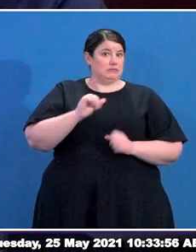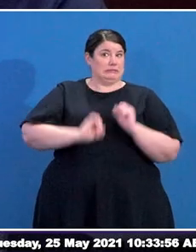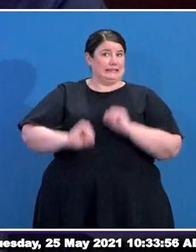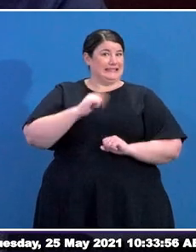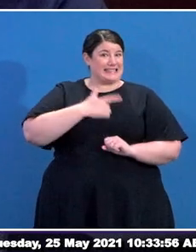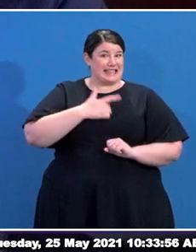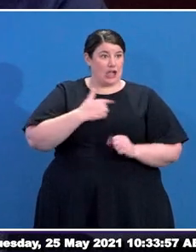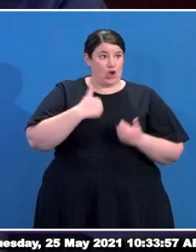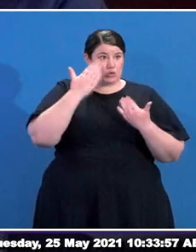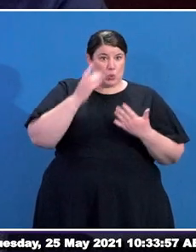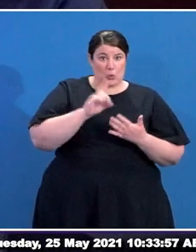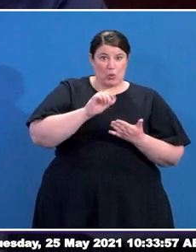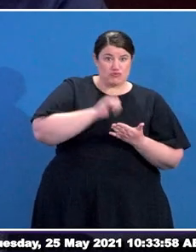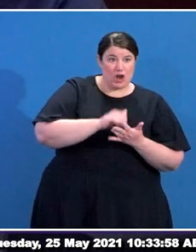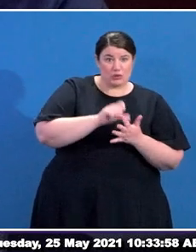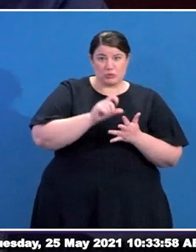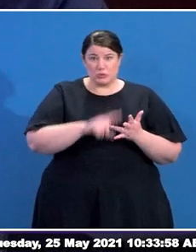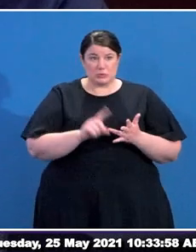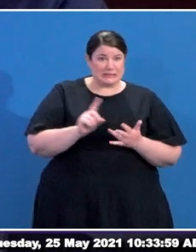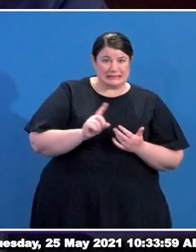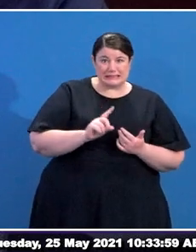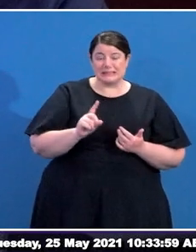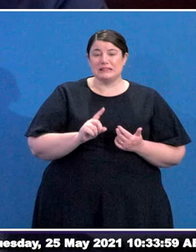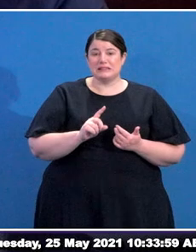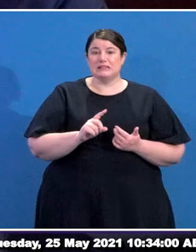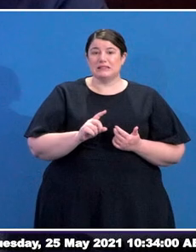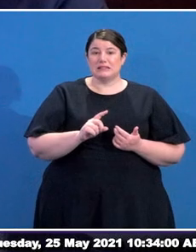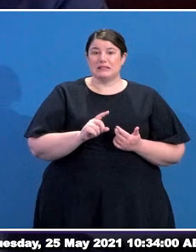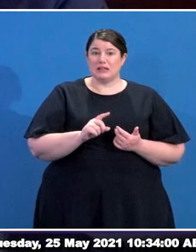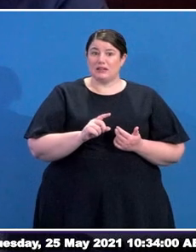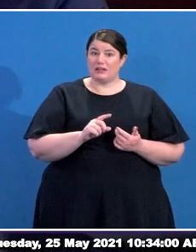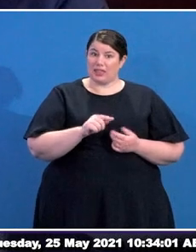Yes. Focus on that conversation. Yeah. MS EASTMAN: Is that a conversation